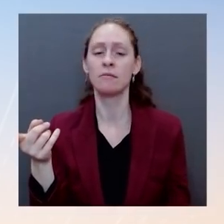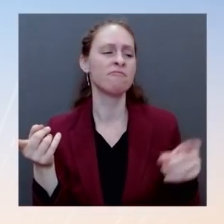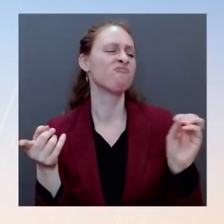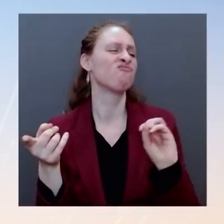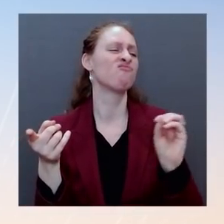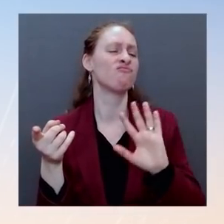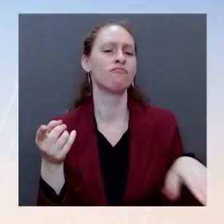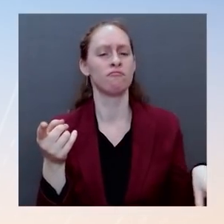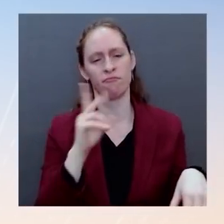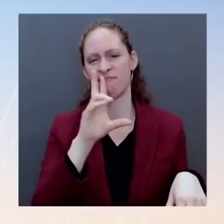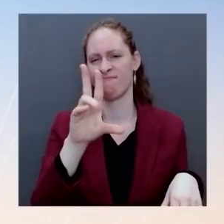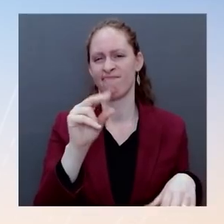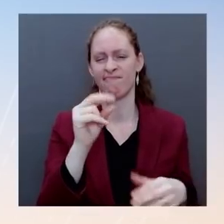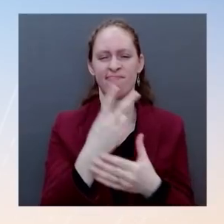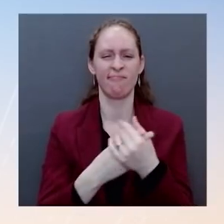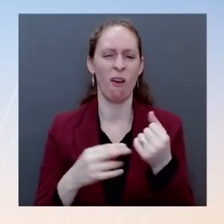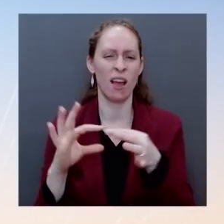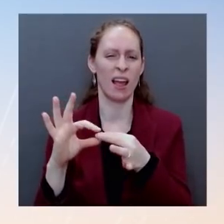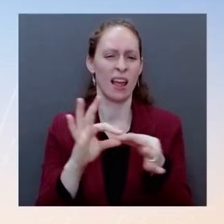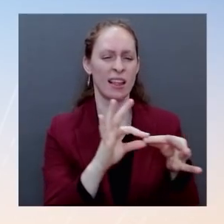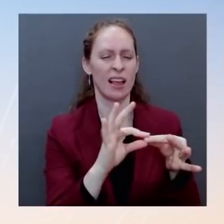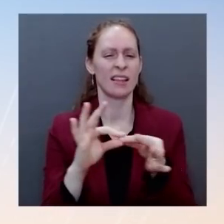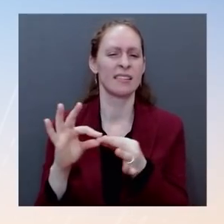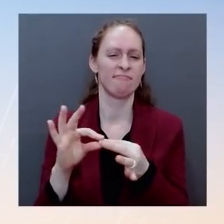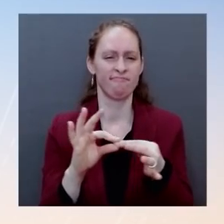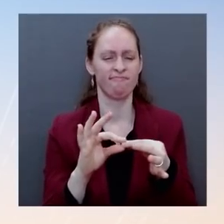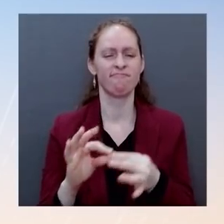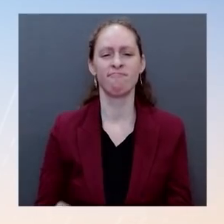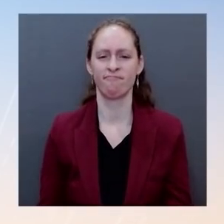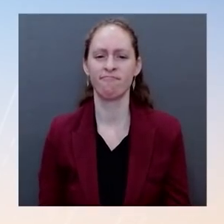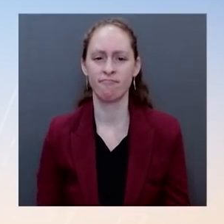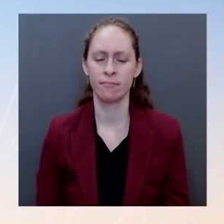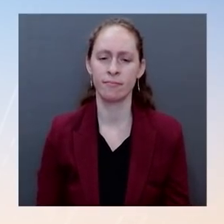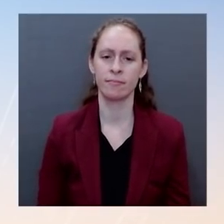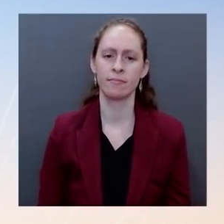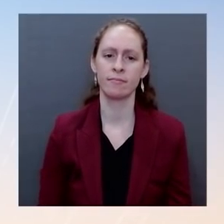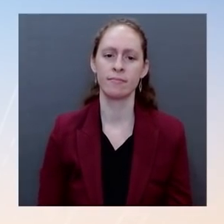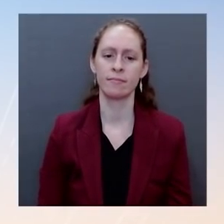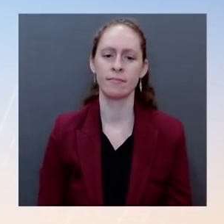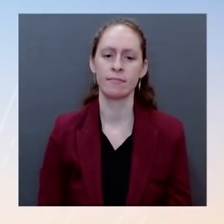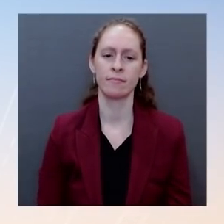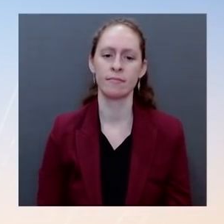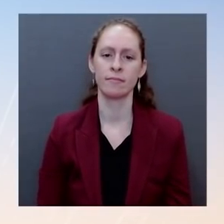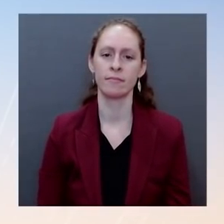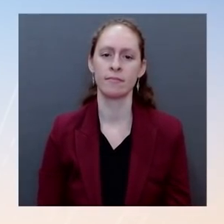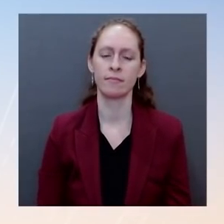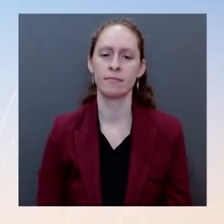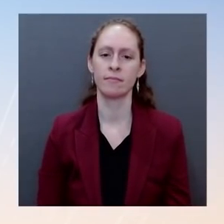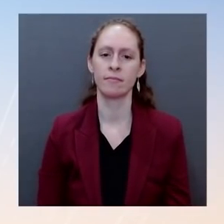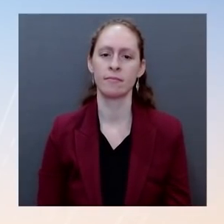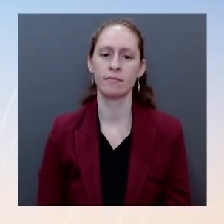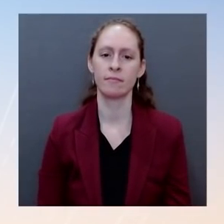to address the COVID pandemic globally, which is why you see this administration